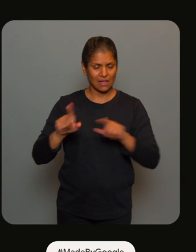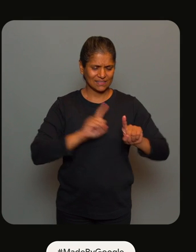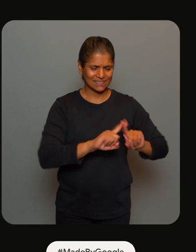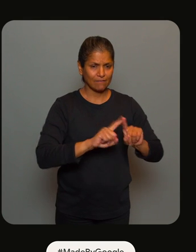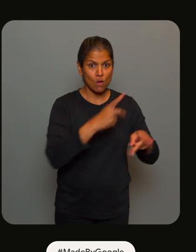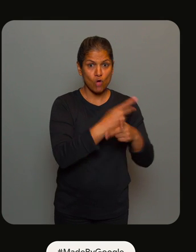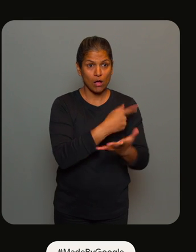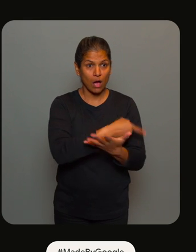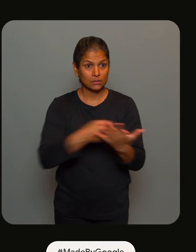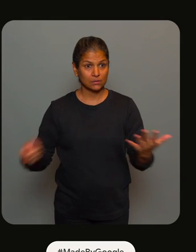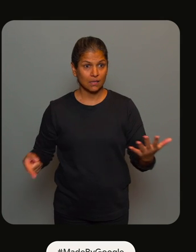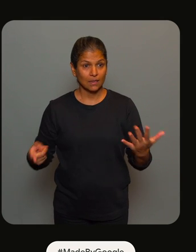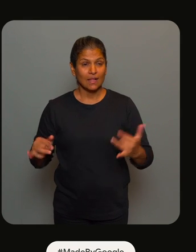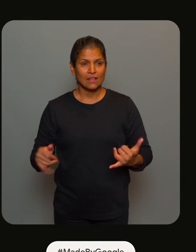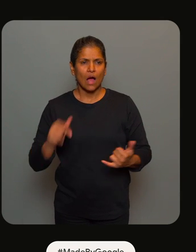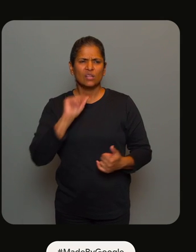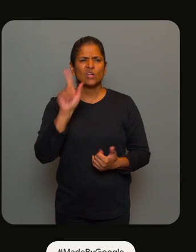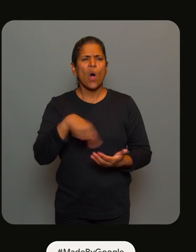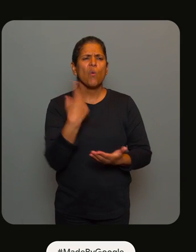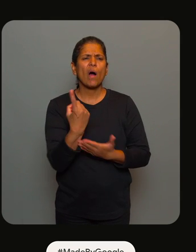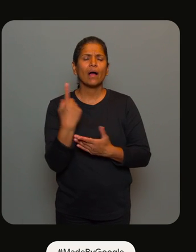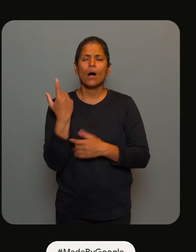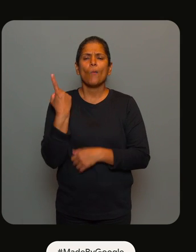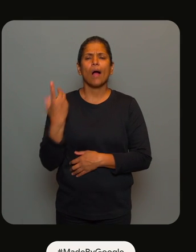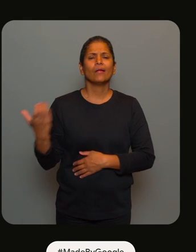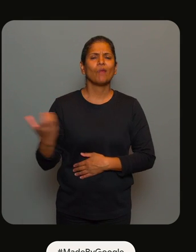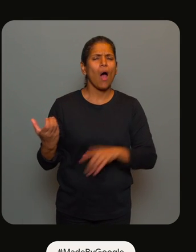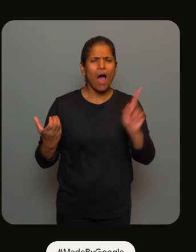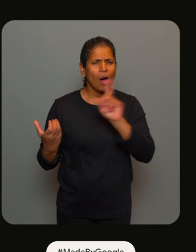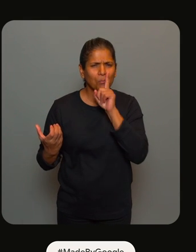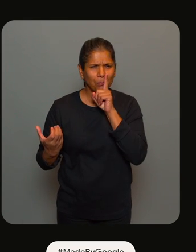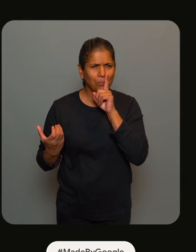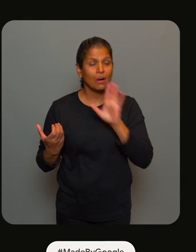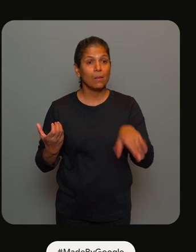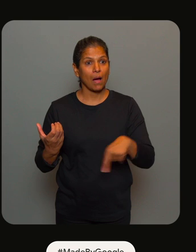Pixel isn’t only a phone experience, it’s a personal,